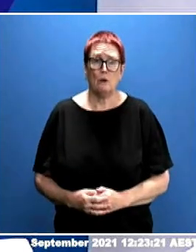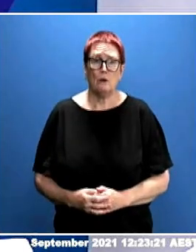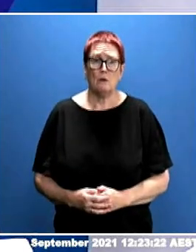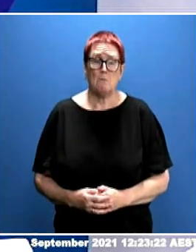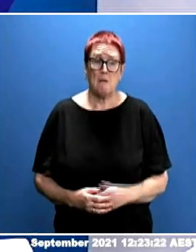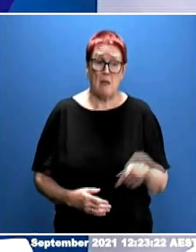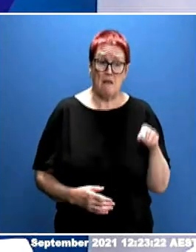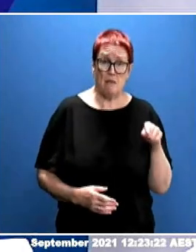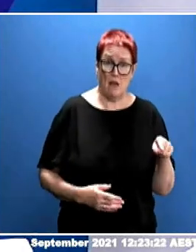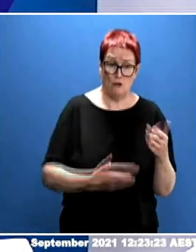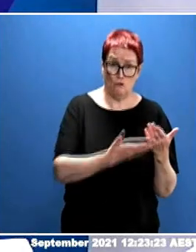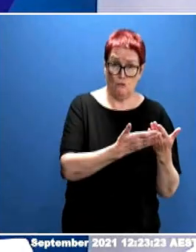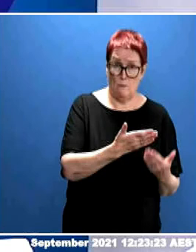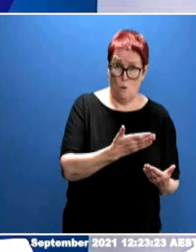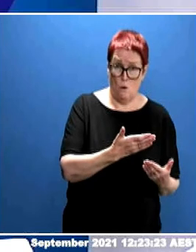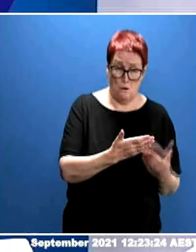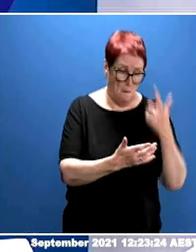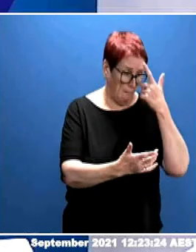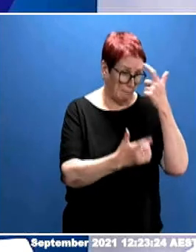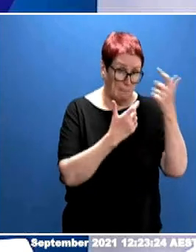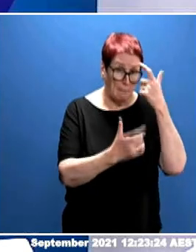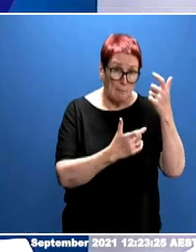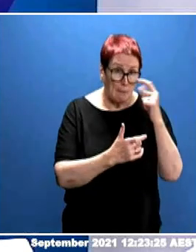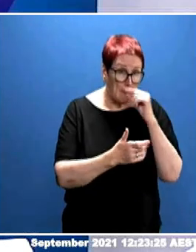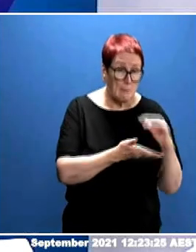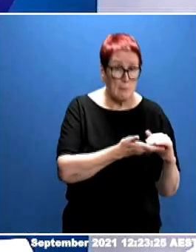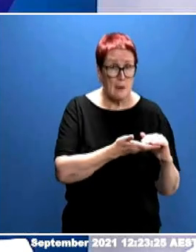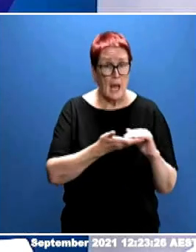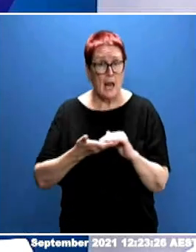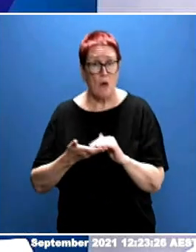in that report address the kinds of issues that you've been raising